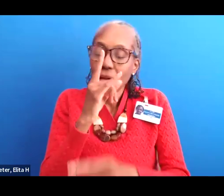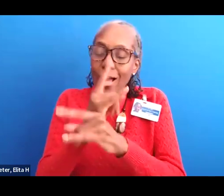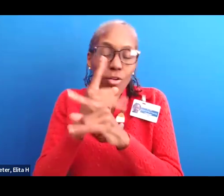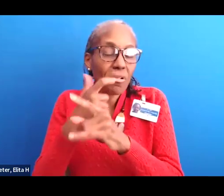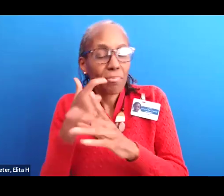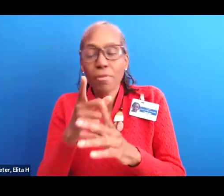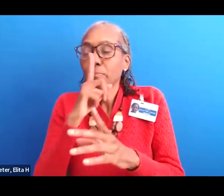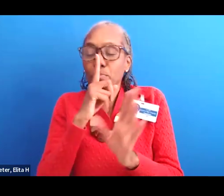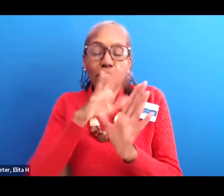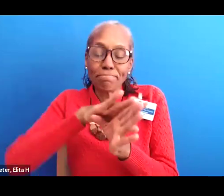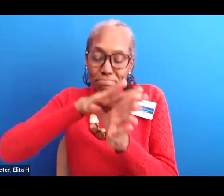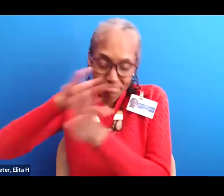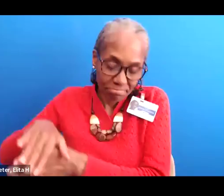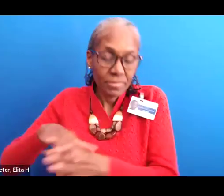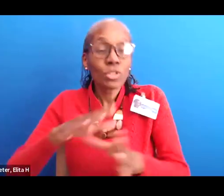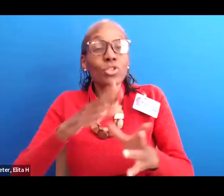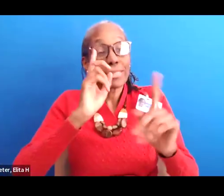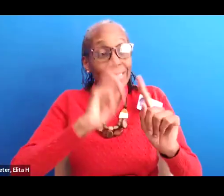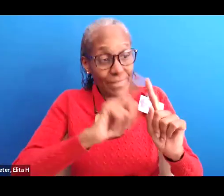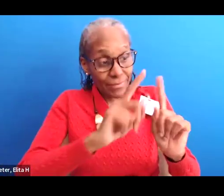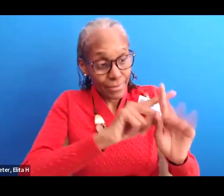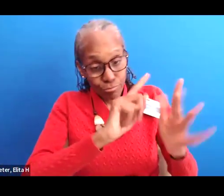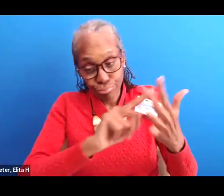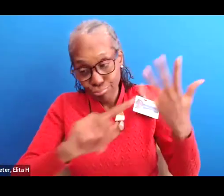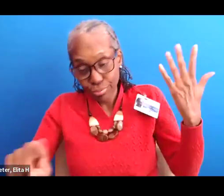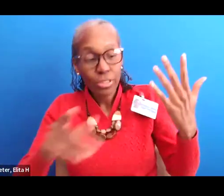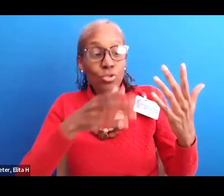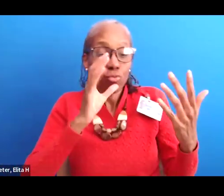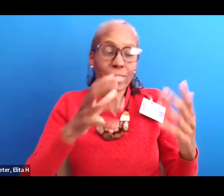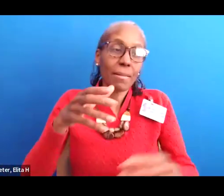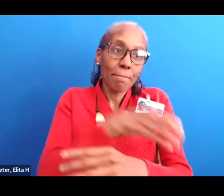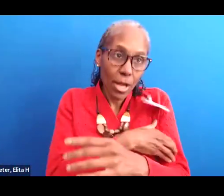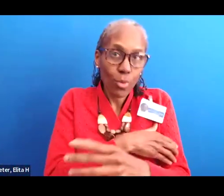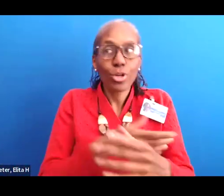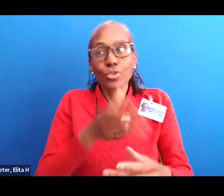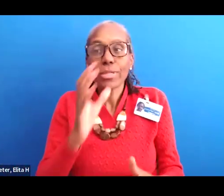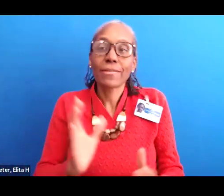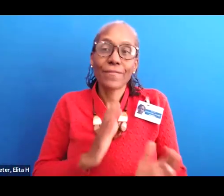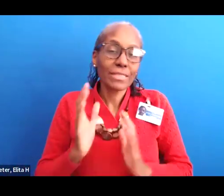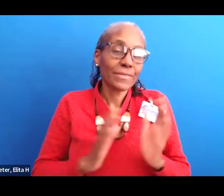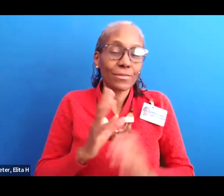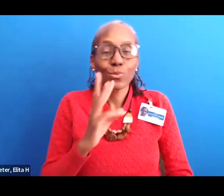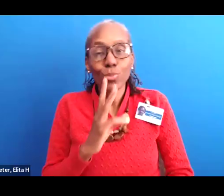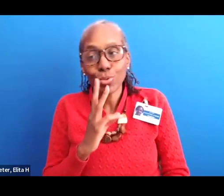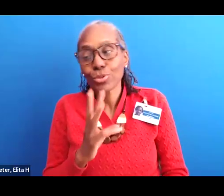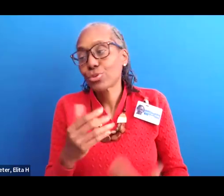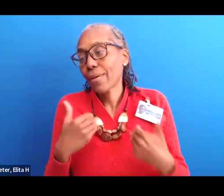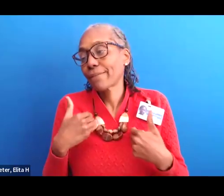I'm just saying all these drinks, those power drinks, a lot of the fancy waters you have in this, in the store,